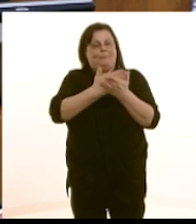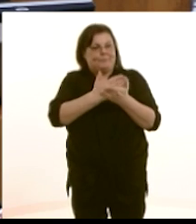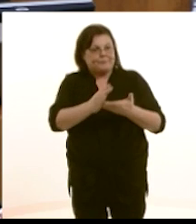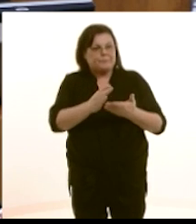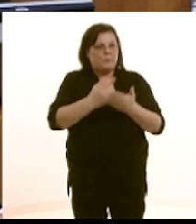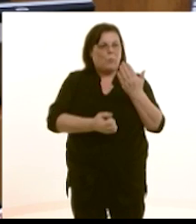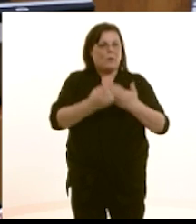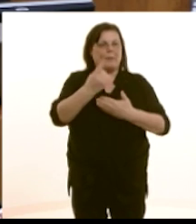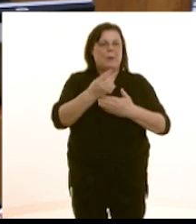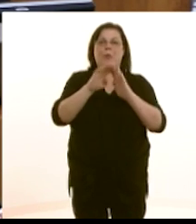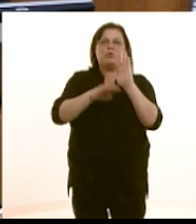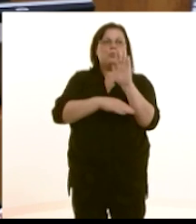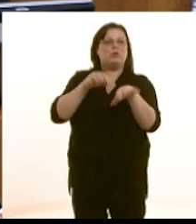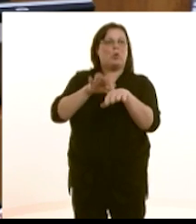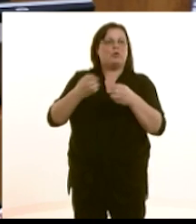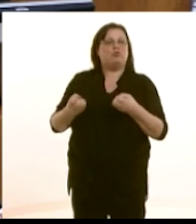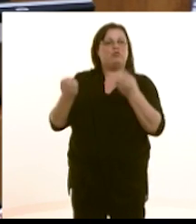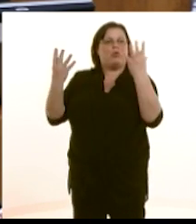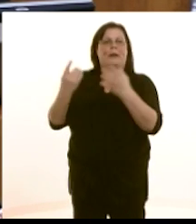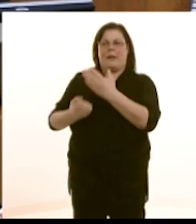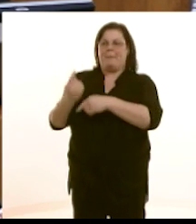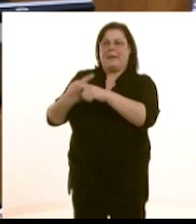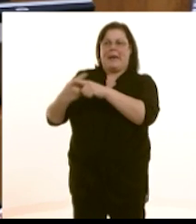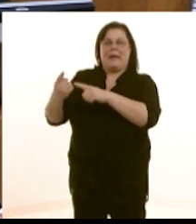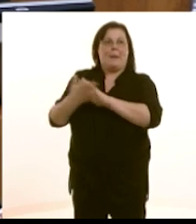junior doctor strikes in England; itís quite clear that junior doctors see Wales as an